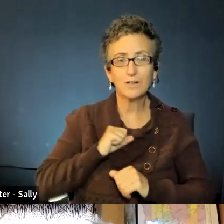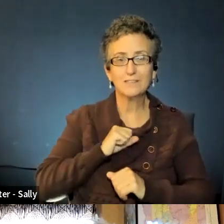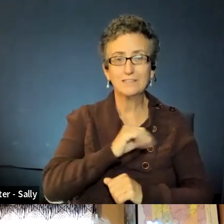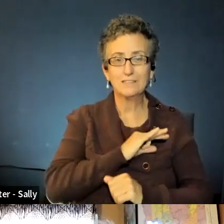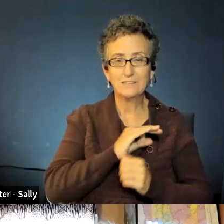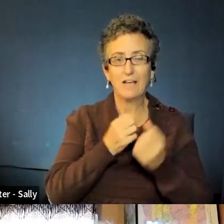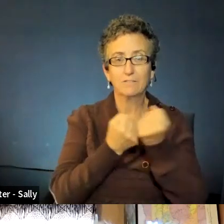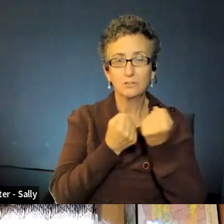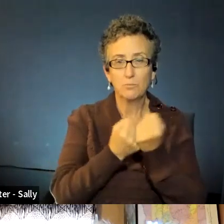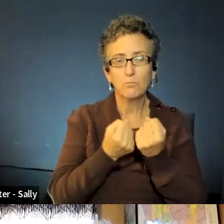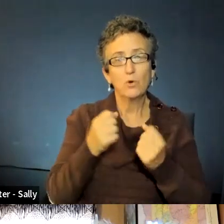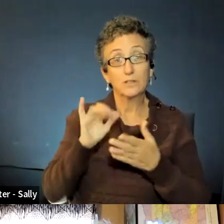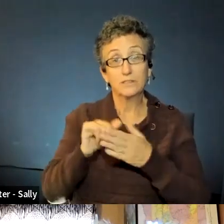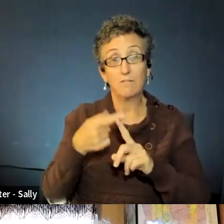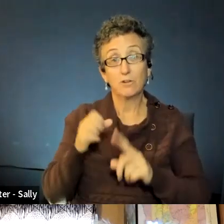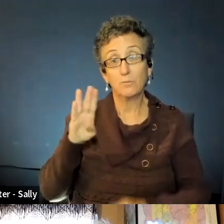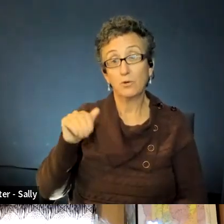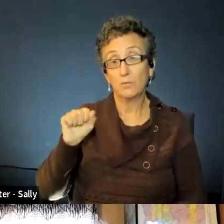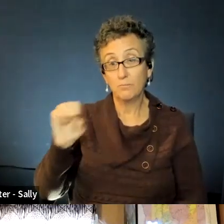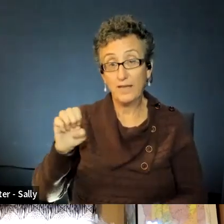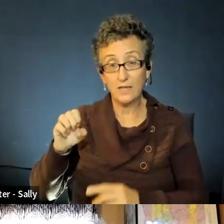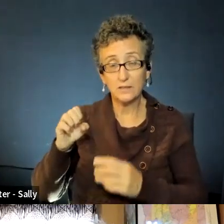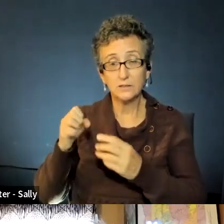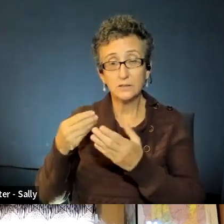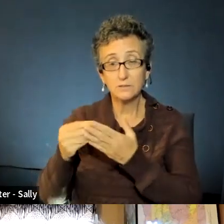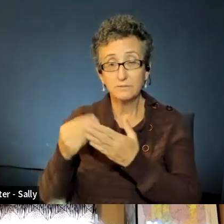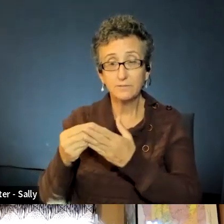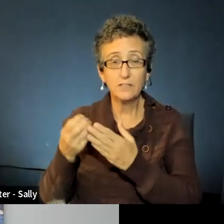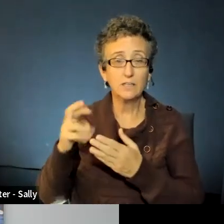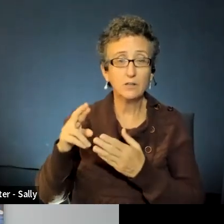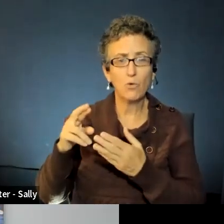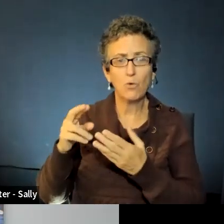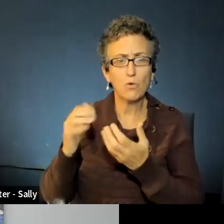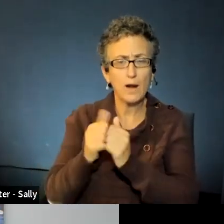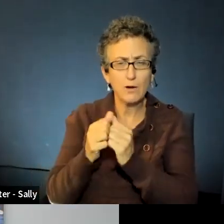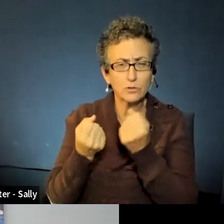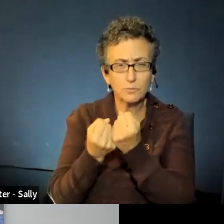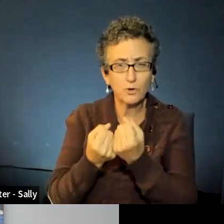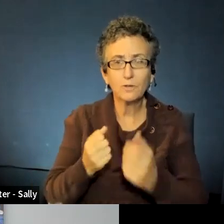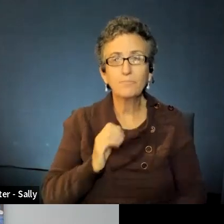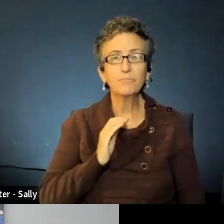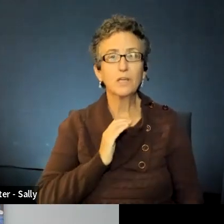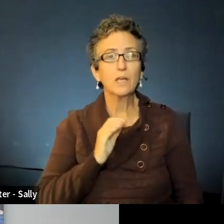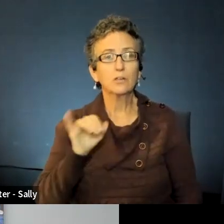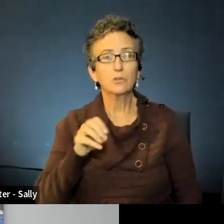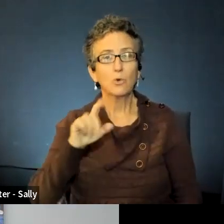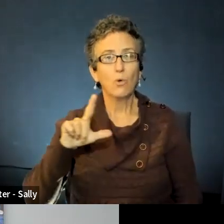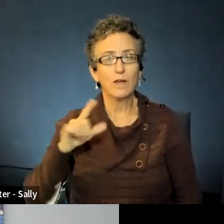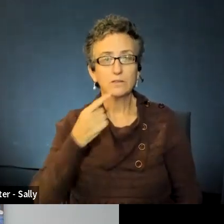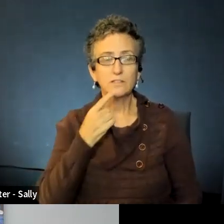All right, I did see in the chat, this is Mellie that a few people had mentioned that they were also using the owl. They liked that, so great plug. The first question that we have, and the rest of you folks please put some questions in the Q&A, we have ten minutes left. We would love to utilize them with questions or comments. Question number one is, how do you pay for the staff supporting the support groups? Does it come out of your base funding or do you have other funding to support this?